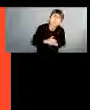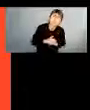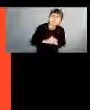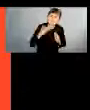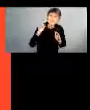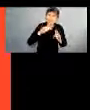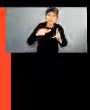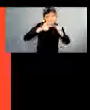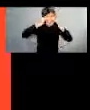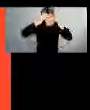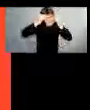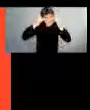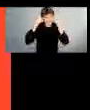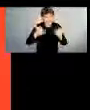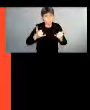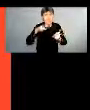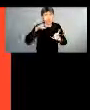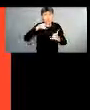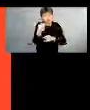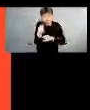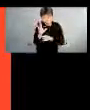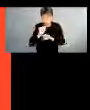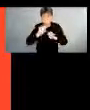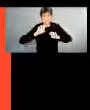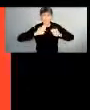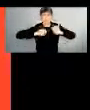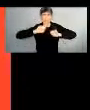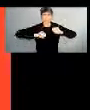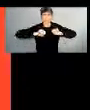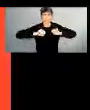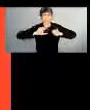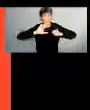Developing your own systems of evaluation can be highly beneficial to your own growth,